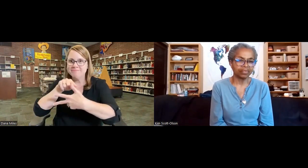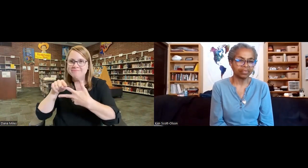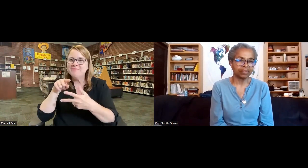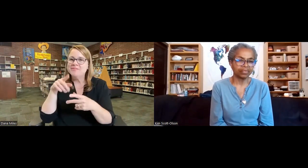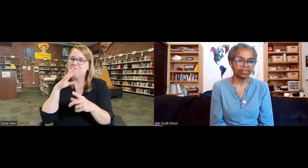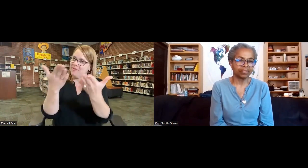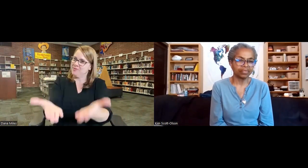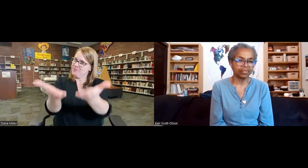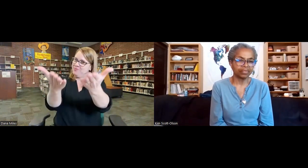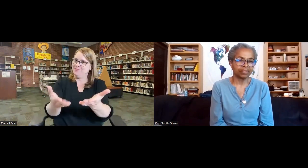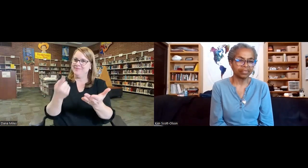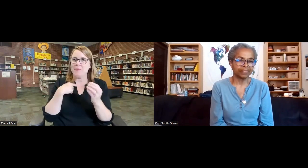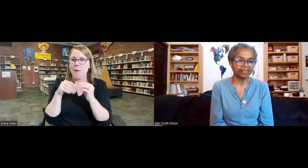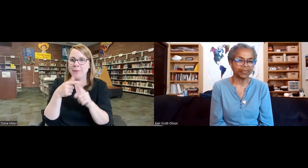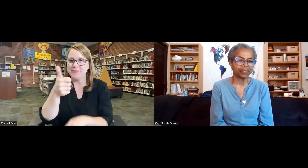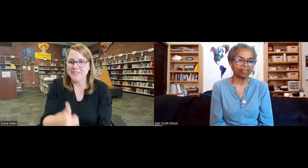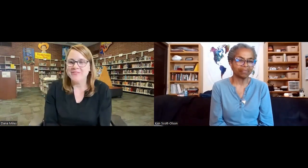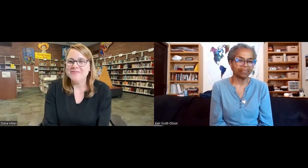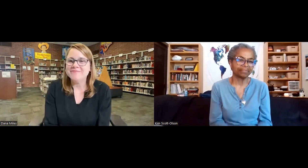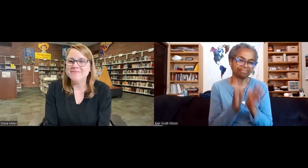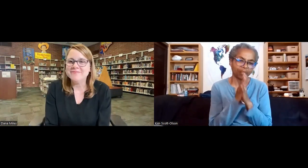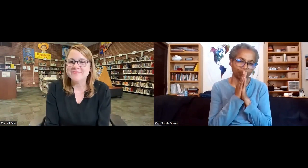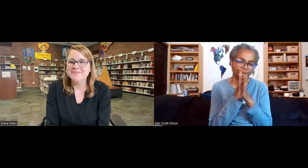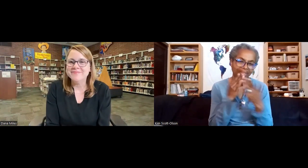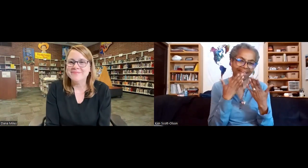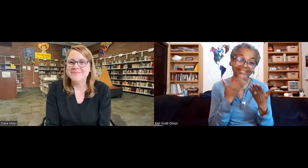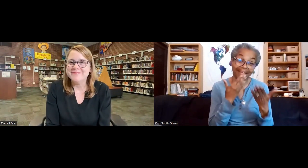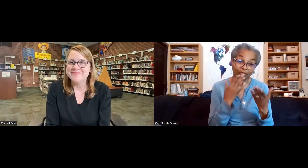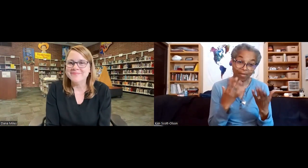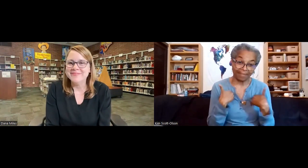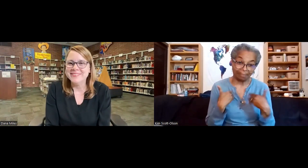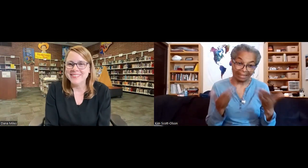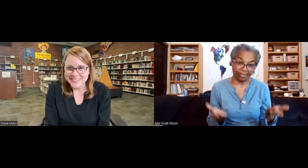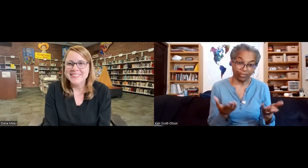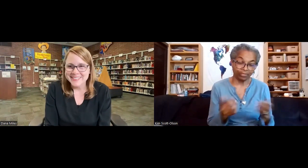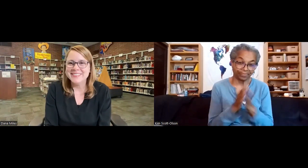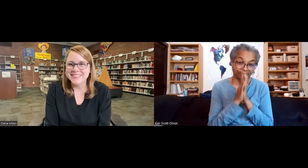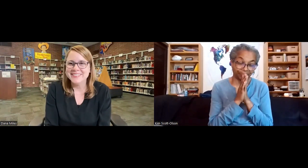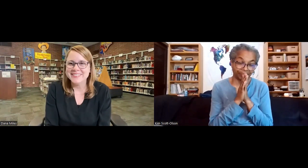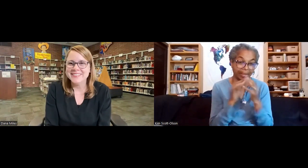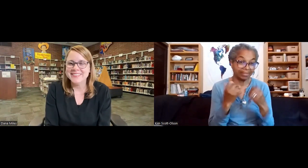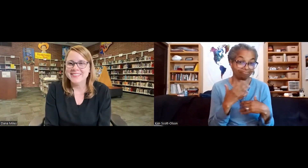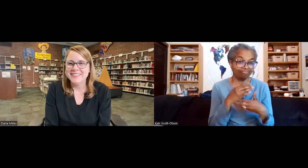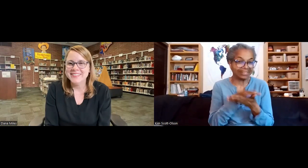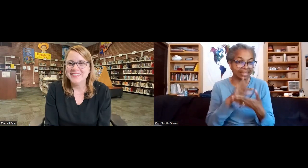which we’ll hold on for the time being. But please tell me more about yourself. Thank you for having me here.